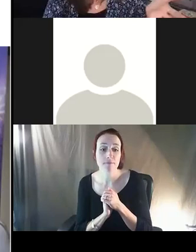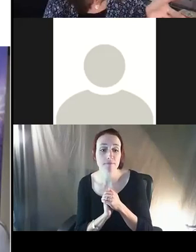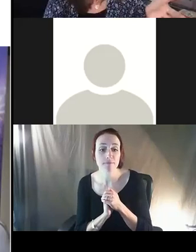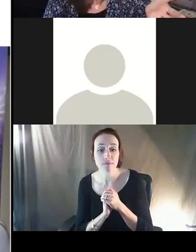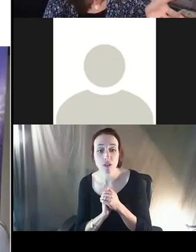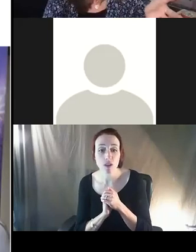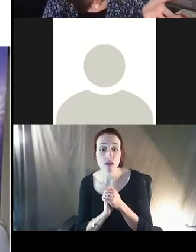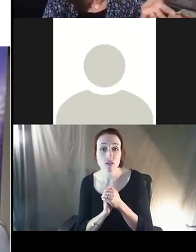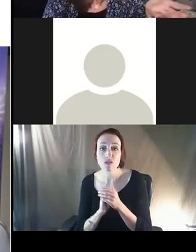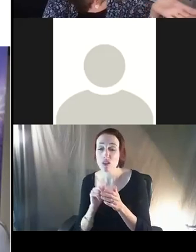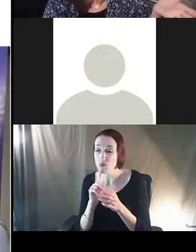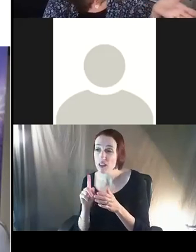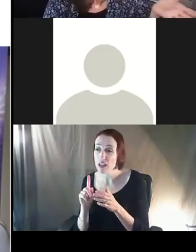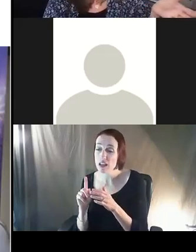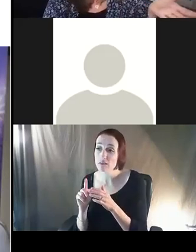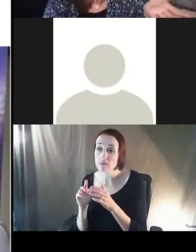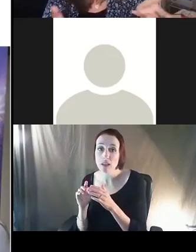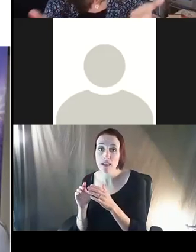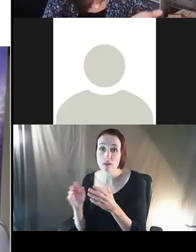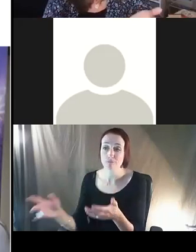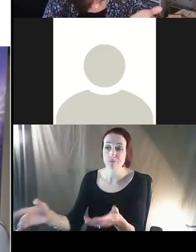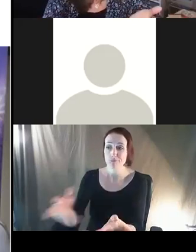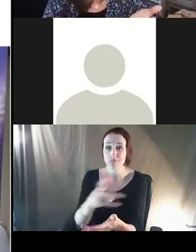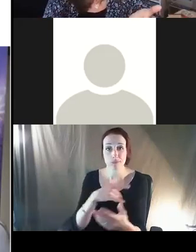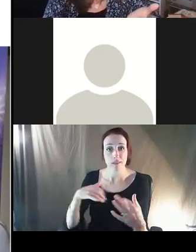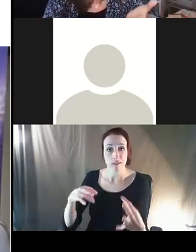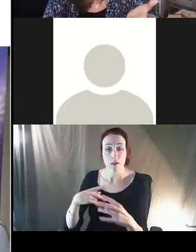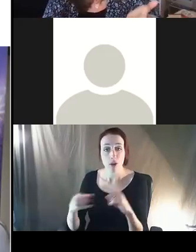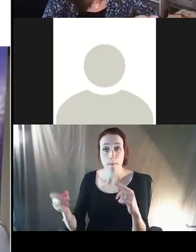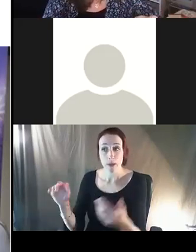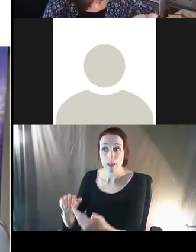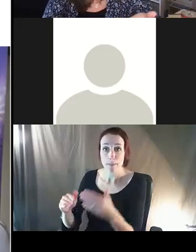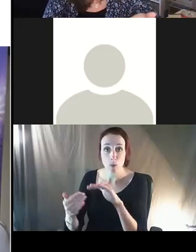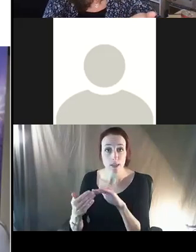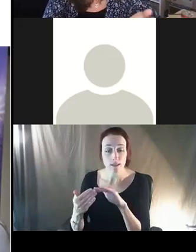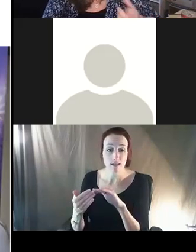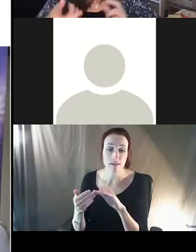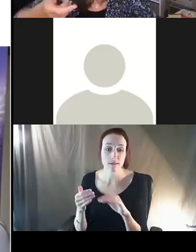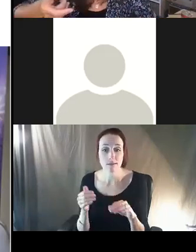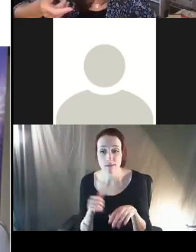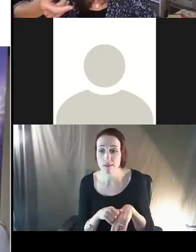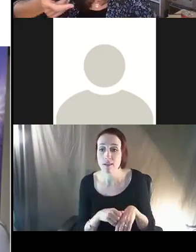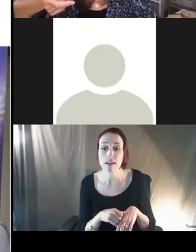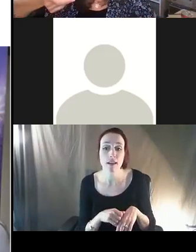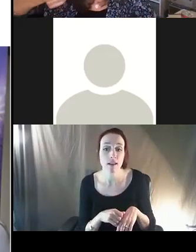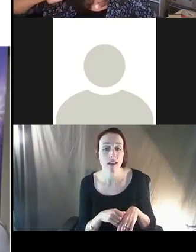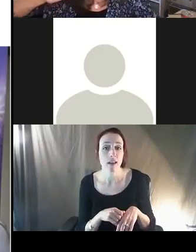community and they are working with a personalization group. How many times have Jennie and I said what each